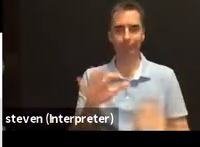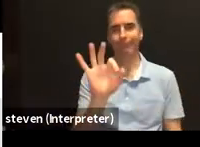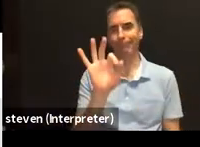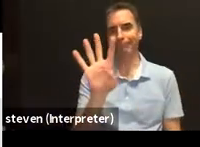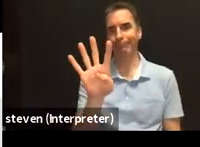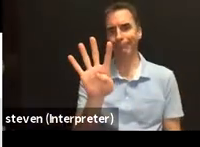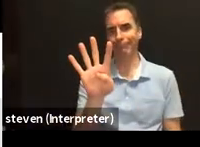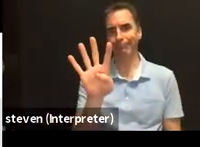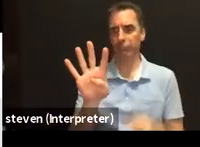Apartments.